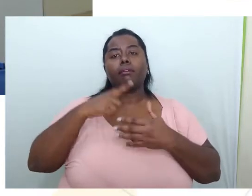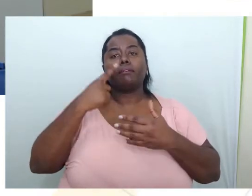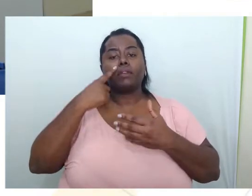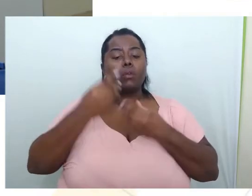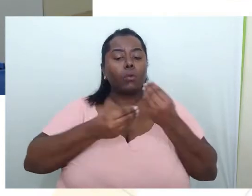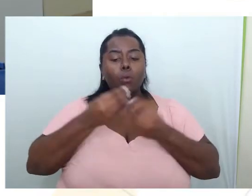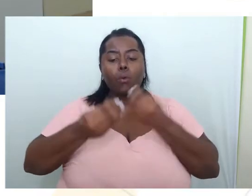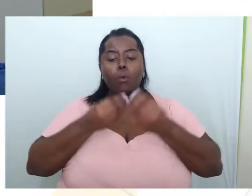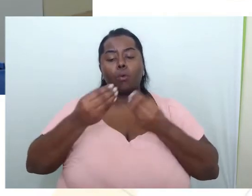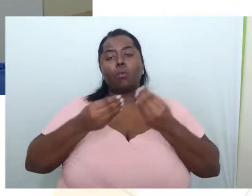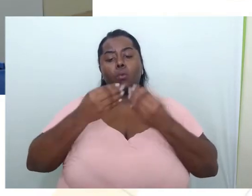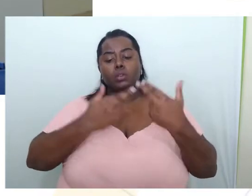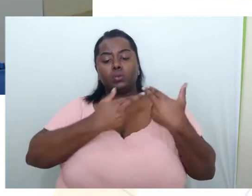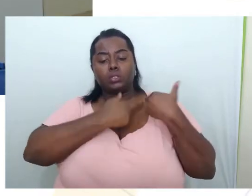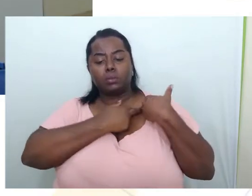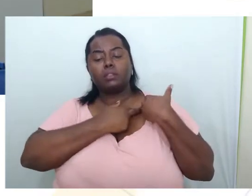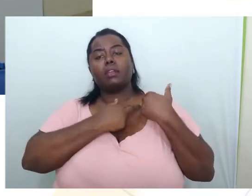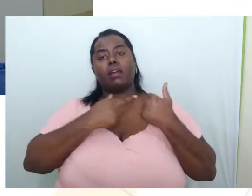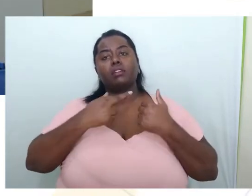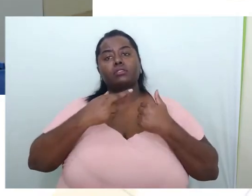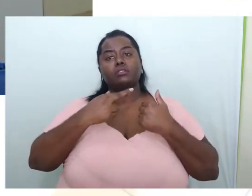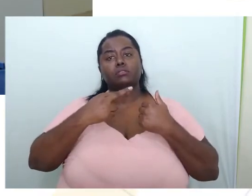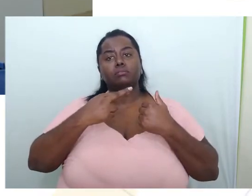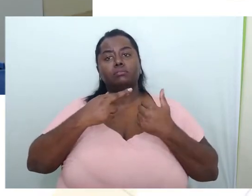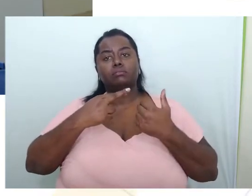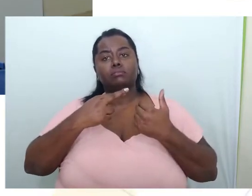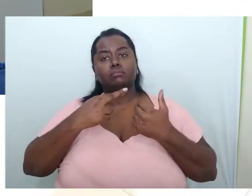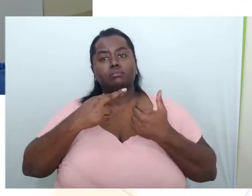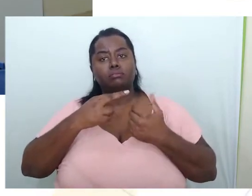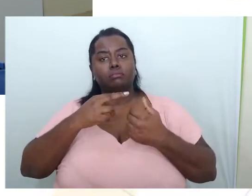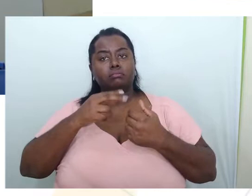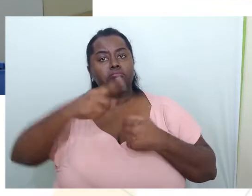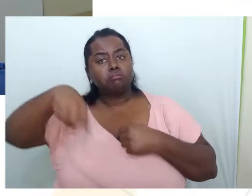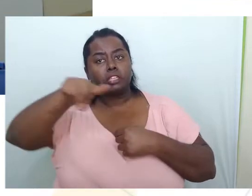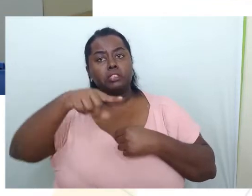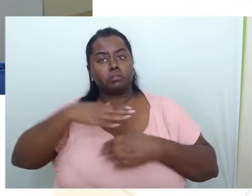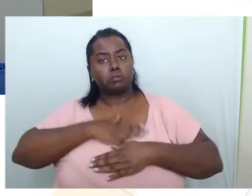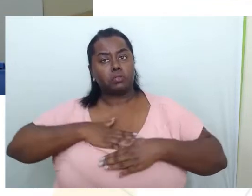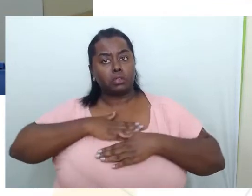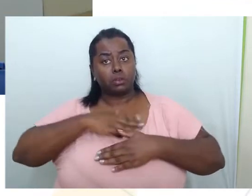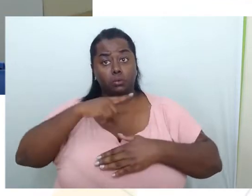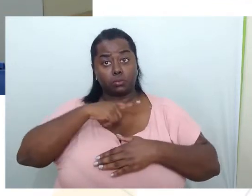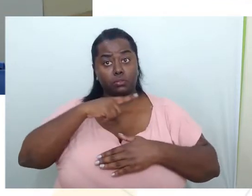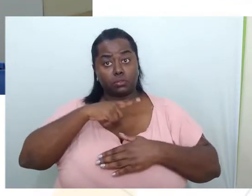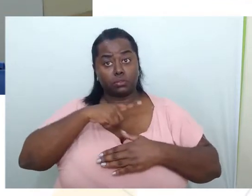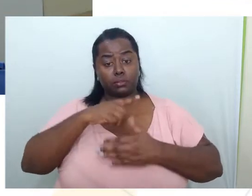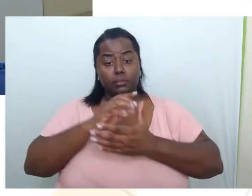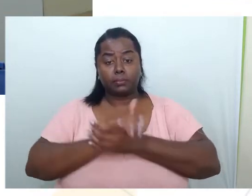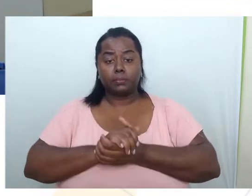they they they would want their graduates to possess but